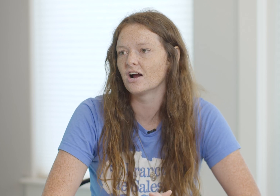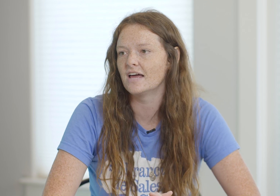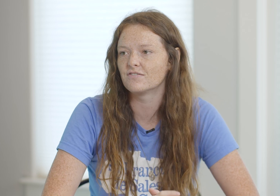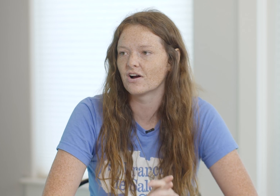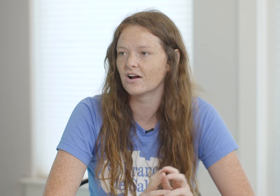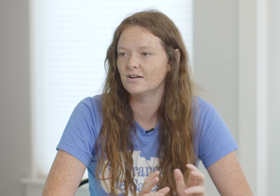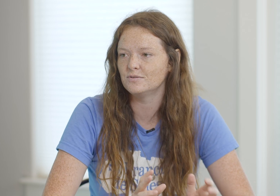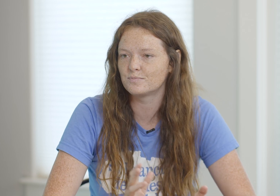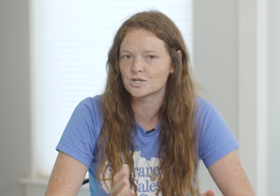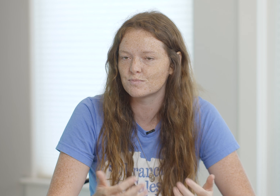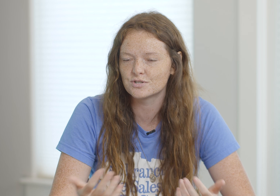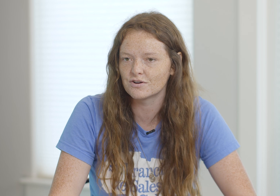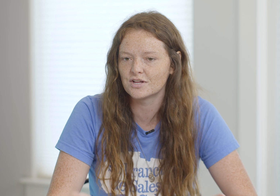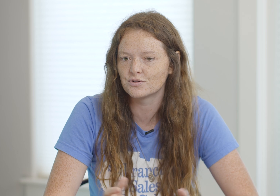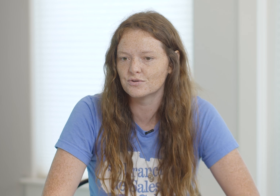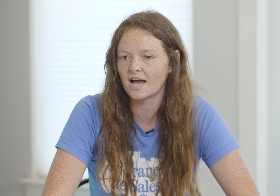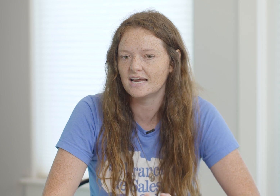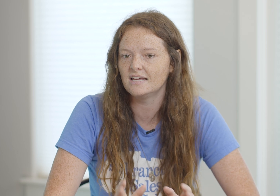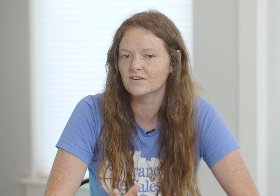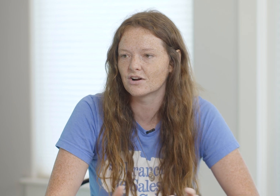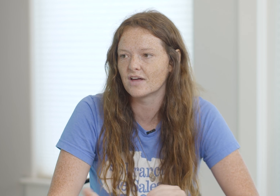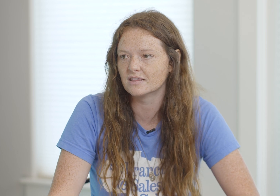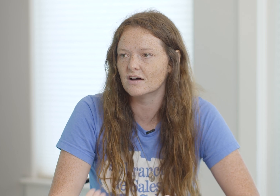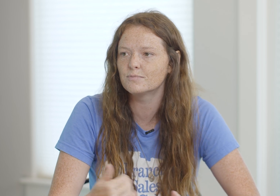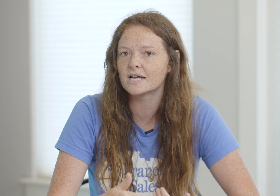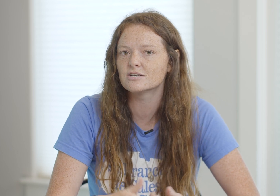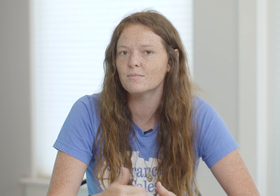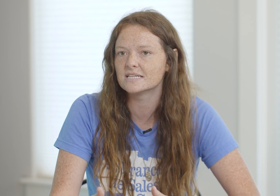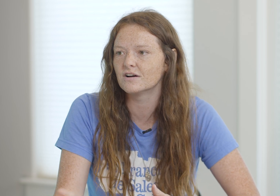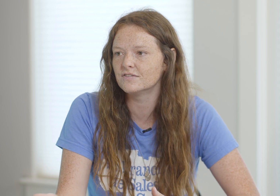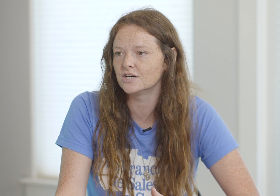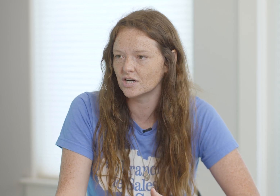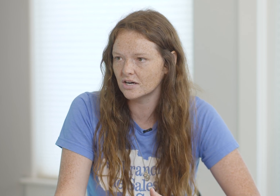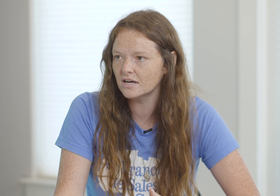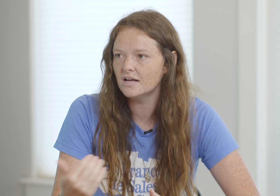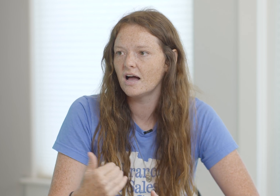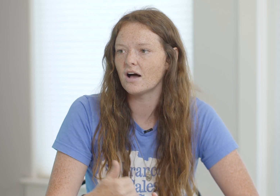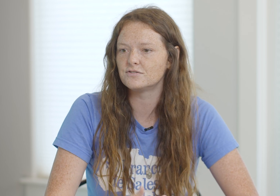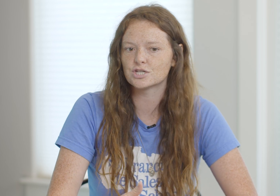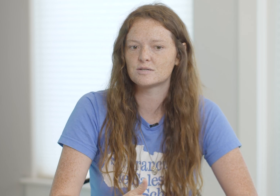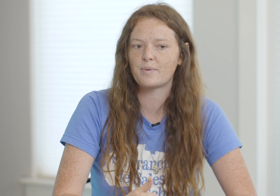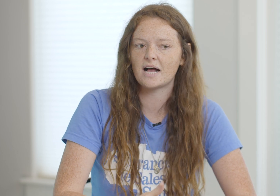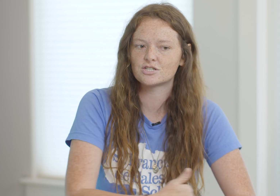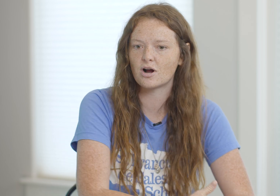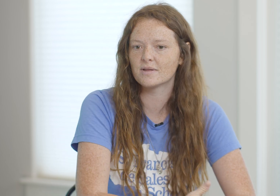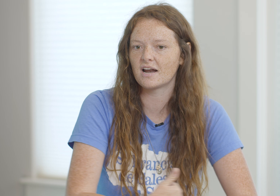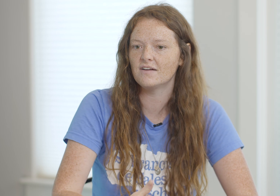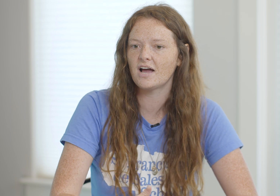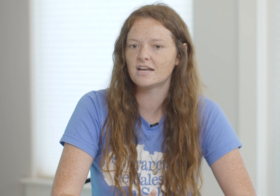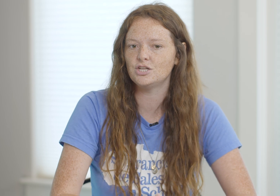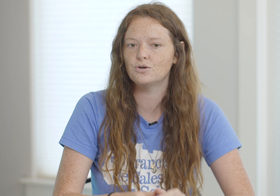and for just preserving through that and giving her that love. But I saw myself in her of just past trauma that I've had in you.